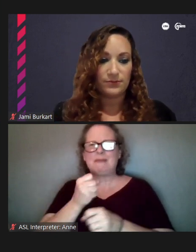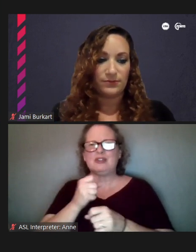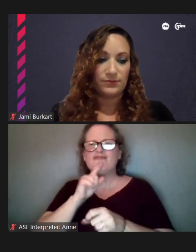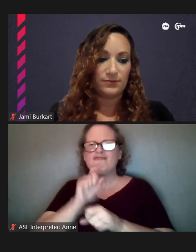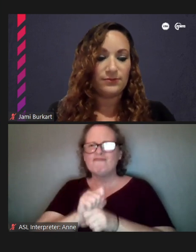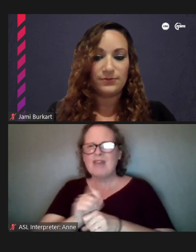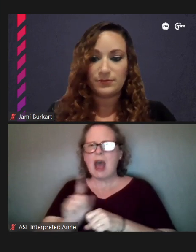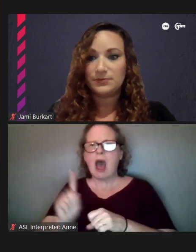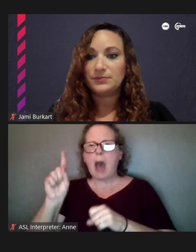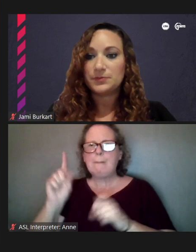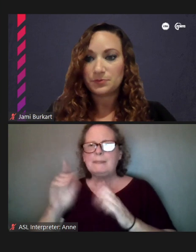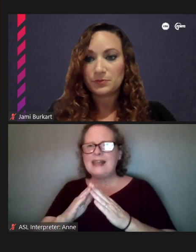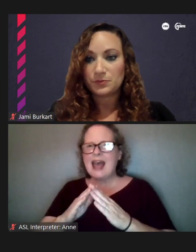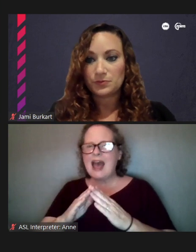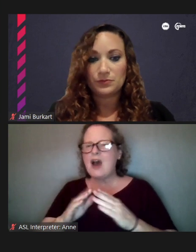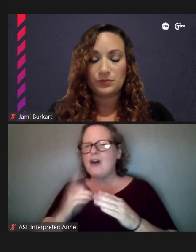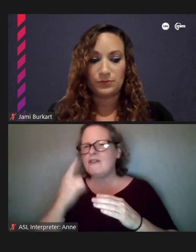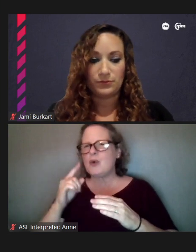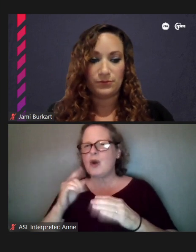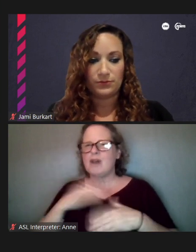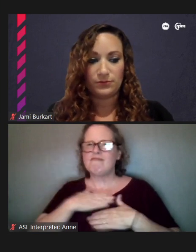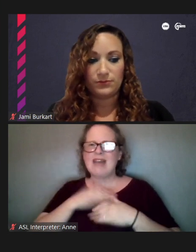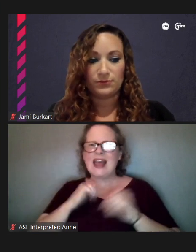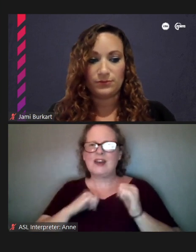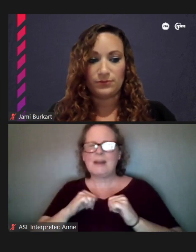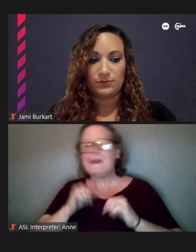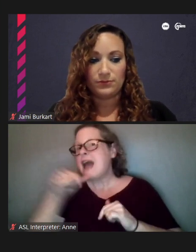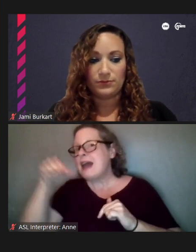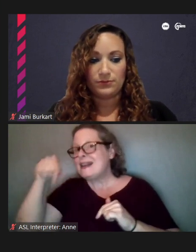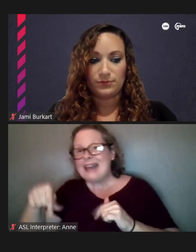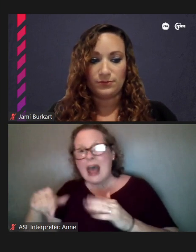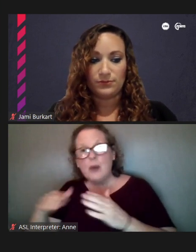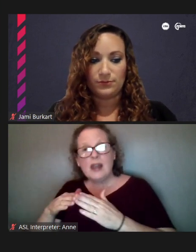as an Entertainment District, it is not the downtown theaters, it's not Broadway in